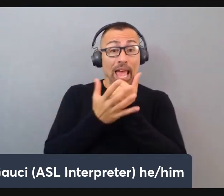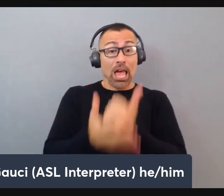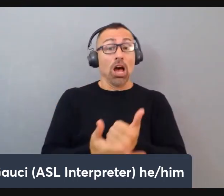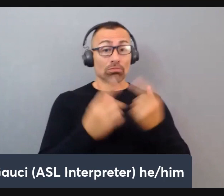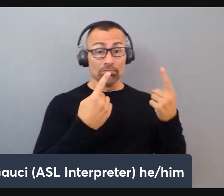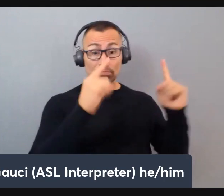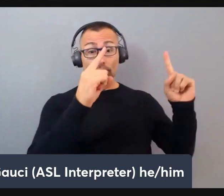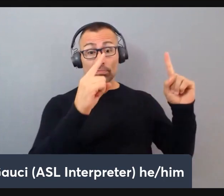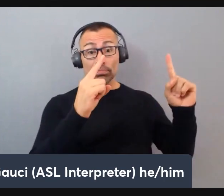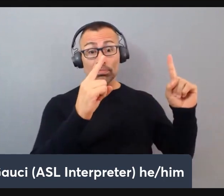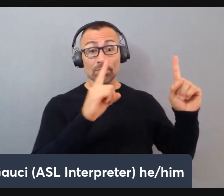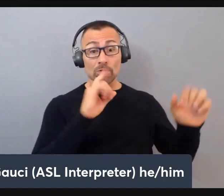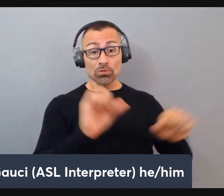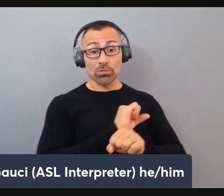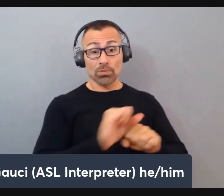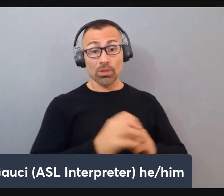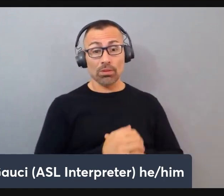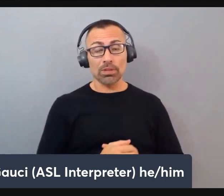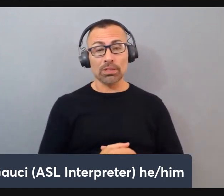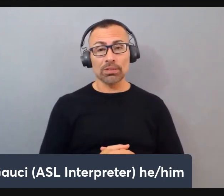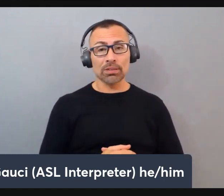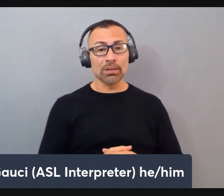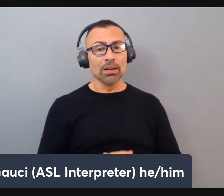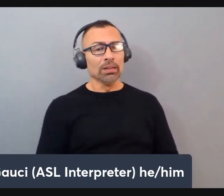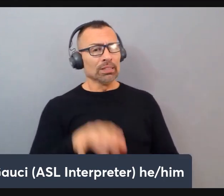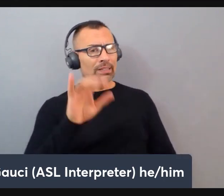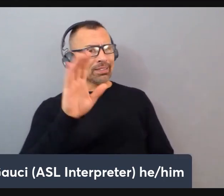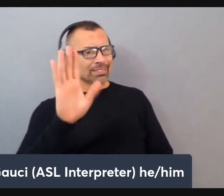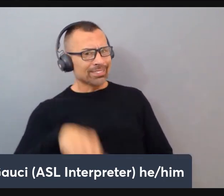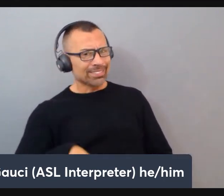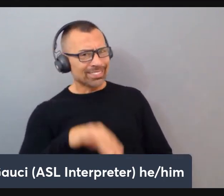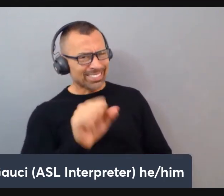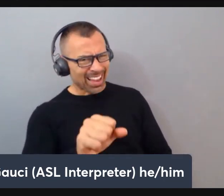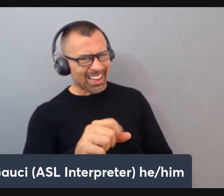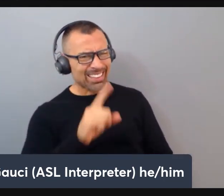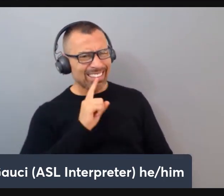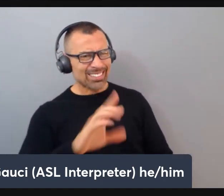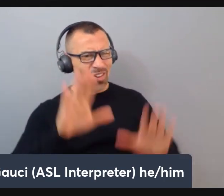And yeah, it goes to show how tech can do things in big ways